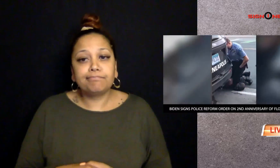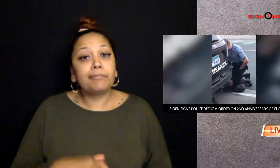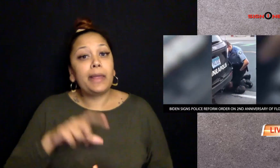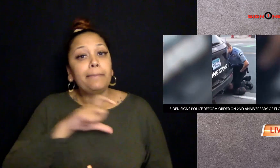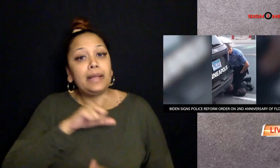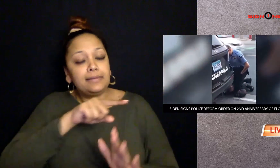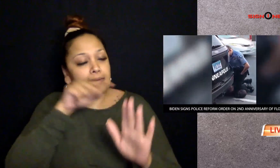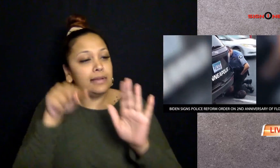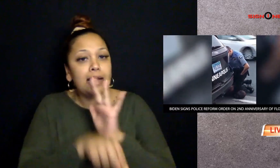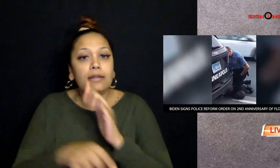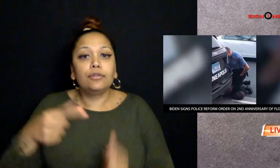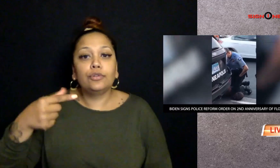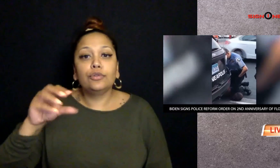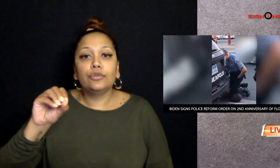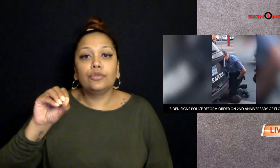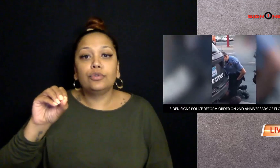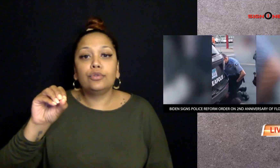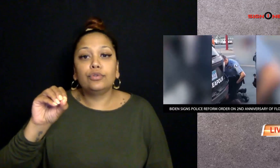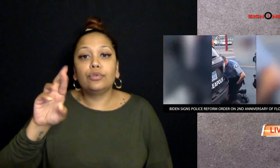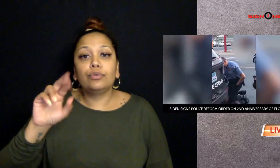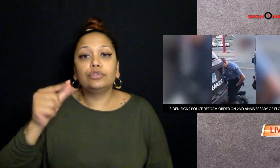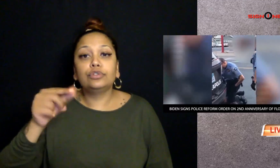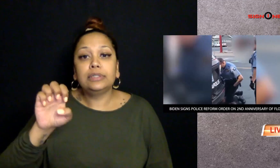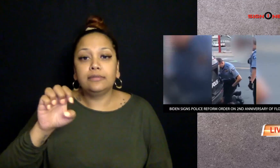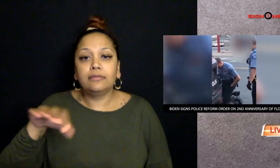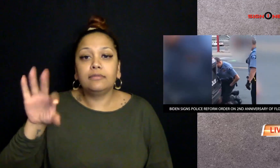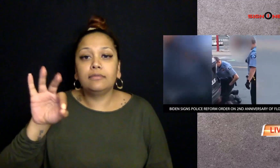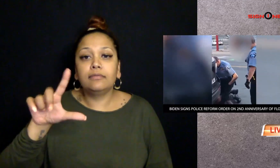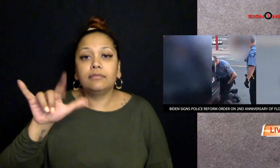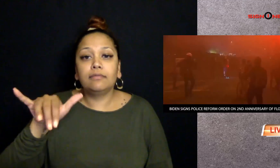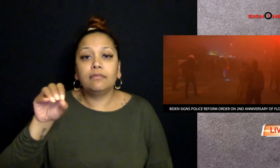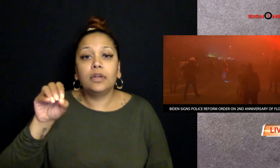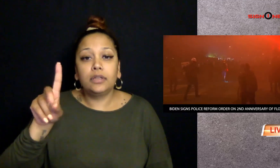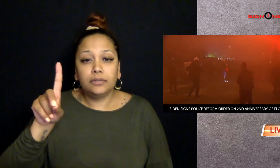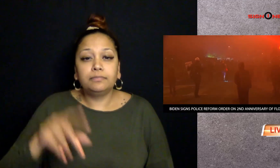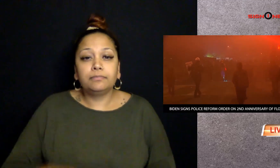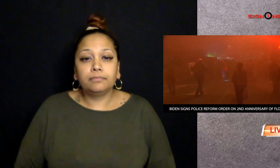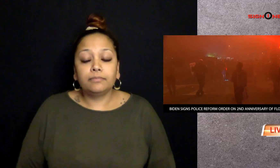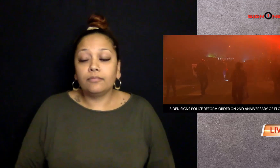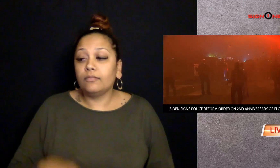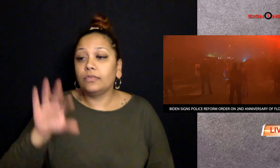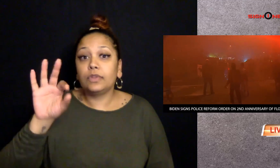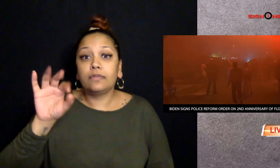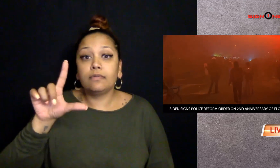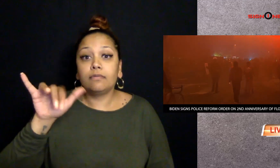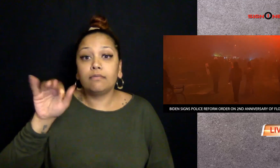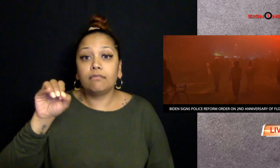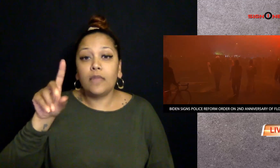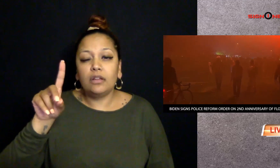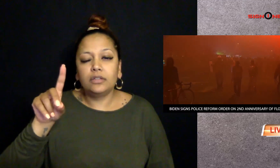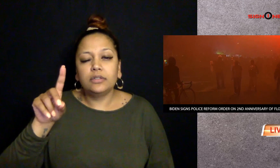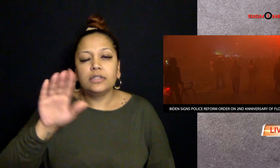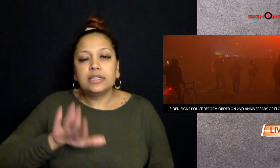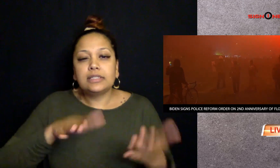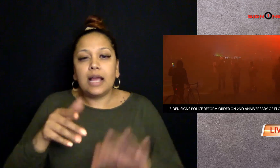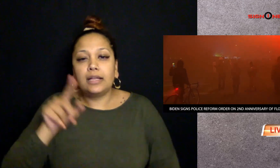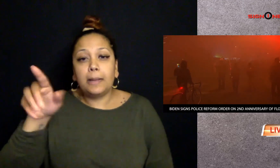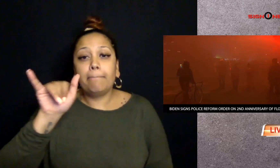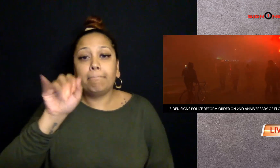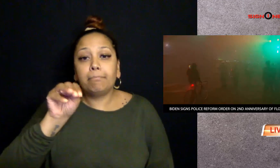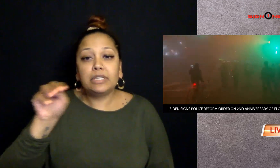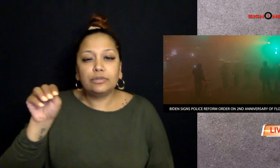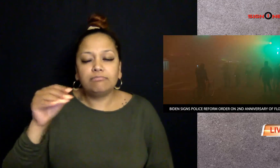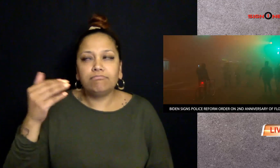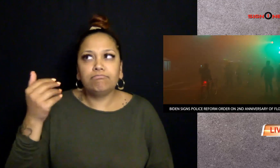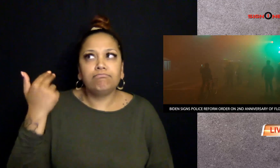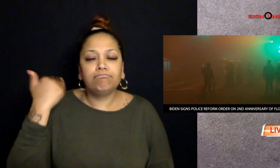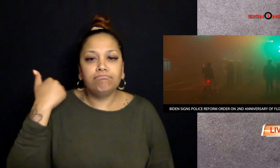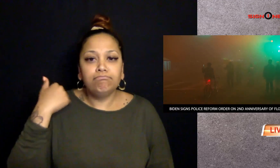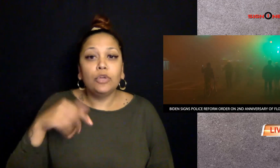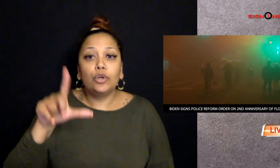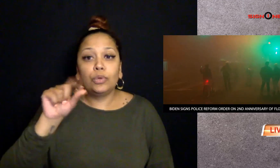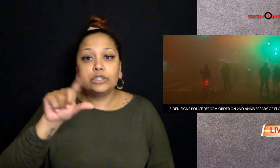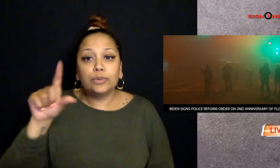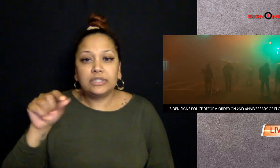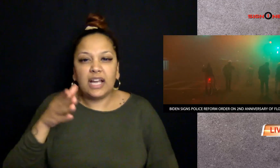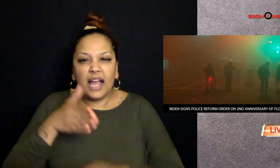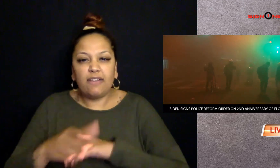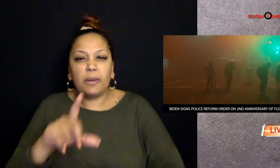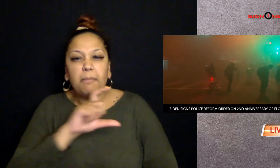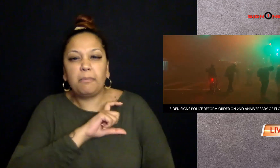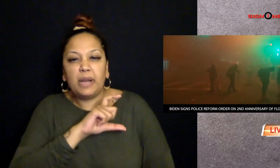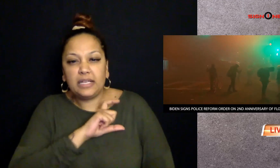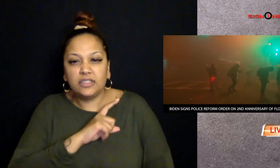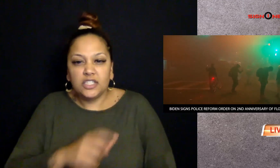today Wednesday, May 25 marks the second anniversary of the police killing of George Floyd Floyd